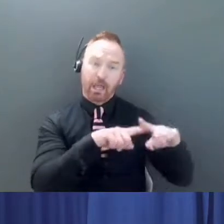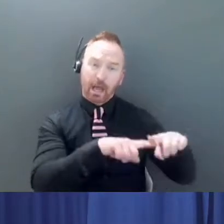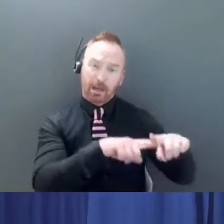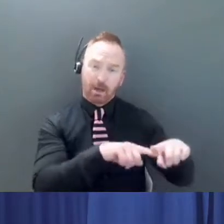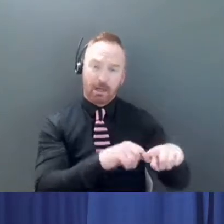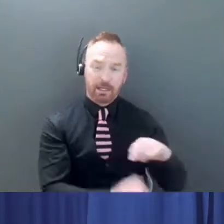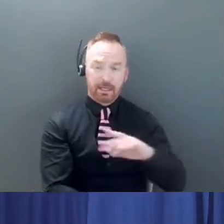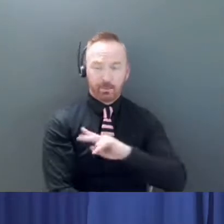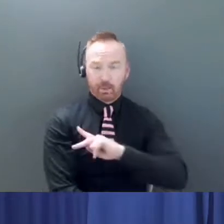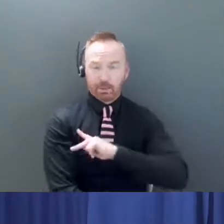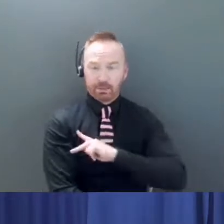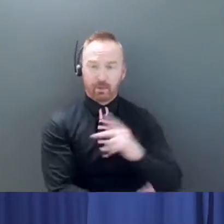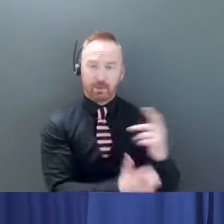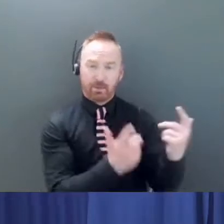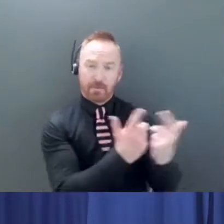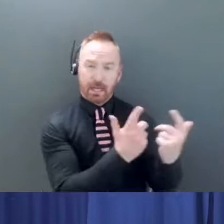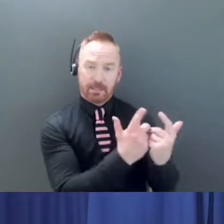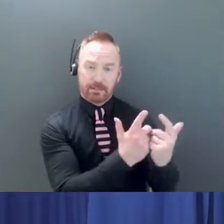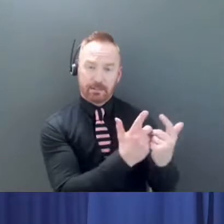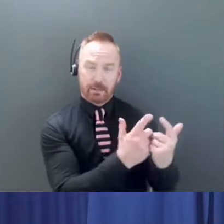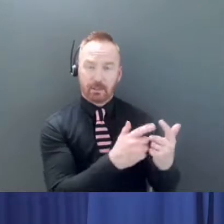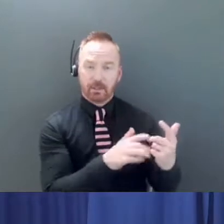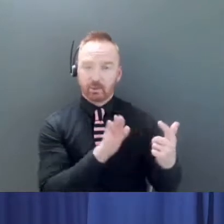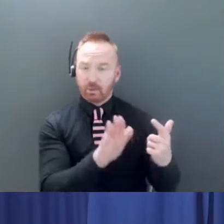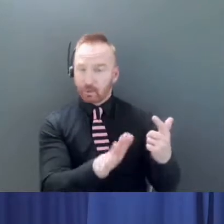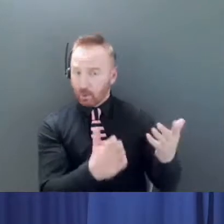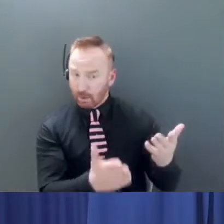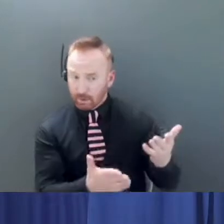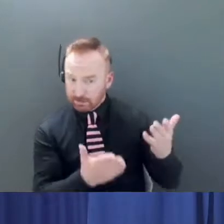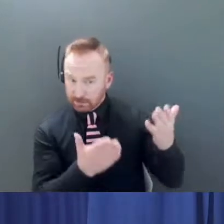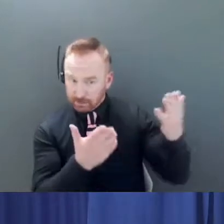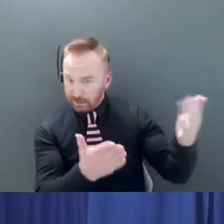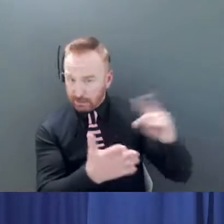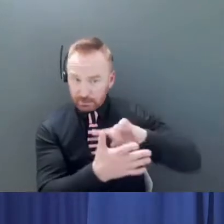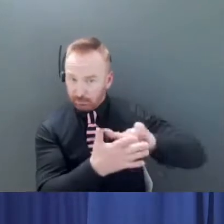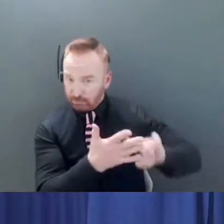to the measures you have